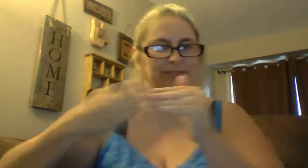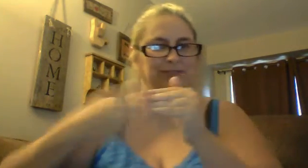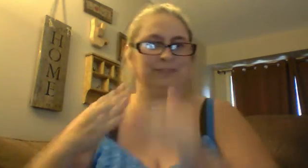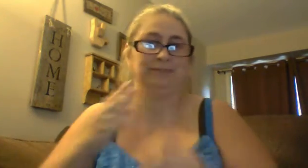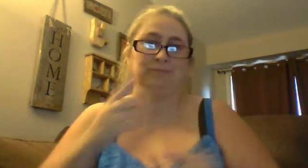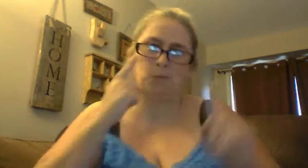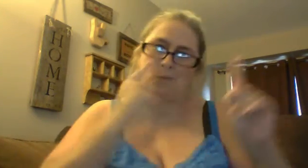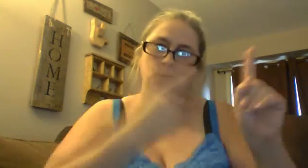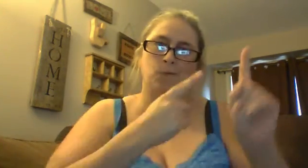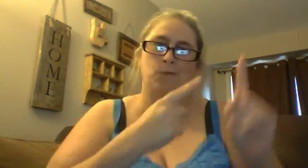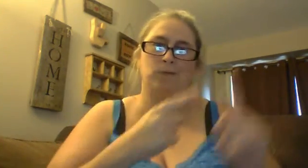Grab finsihed